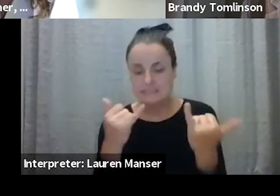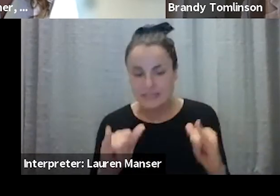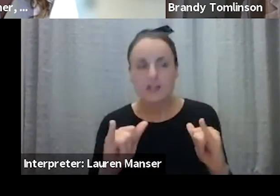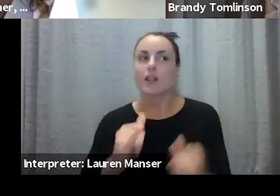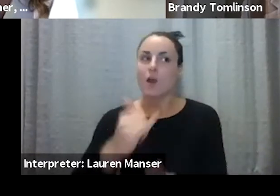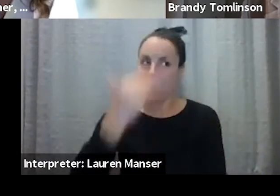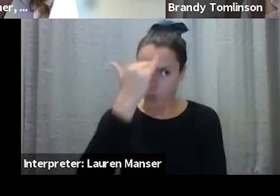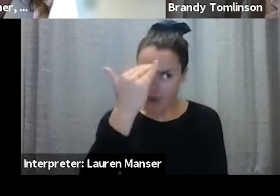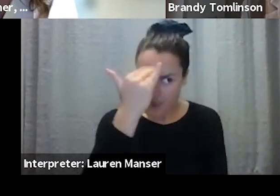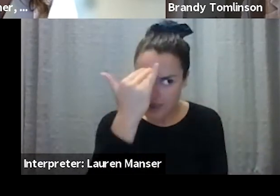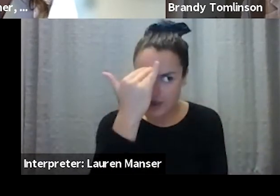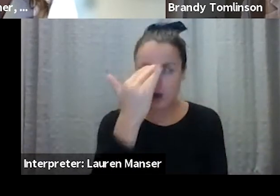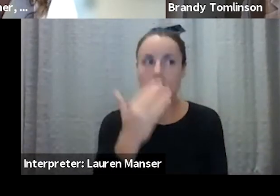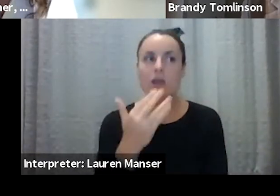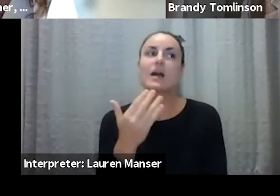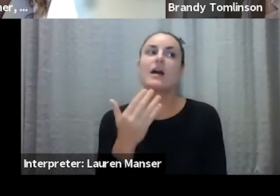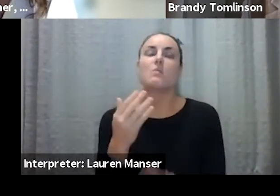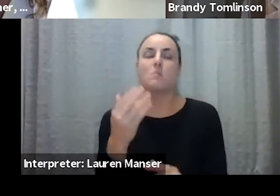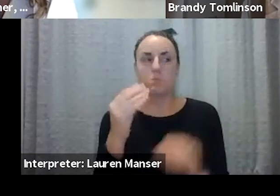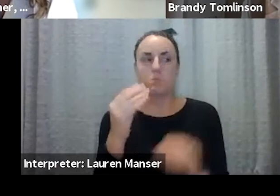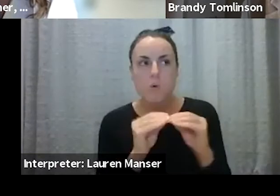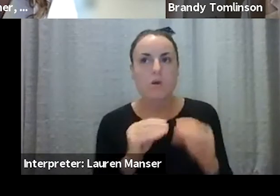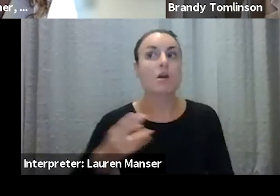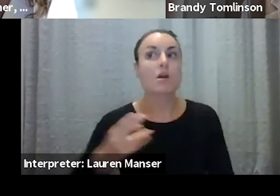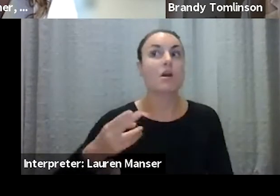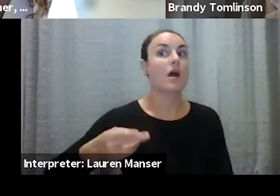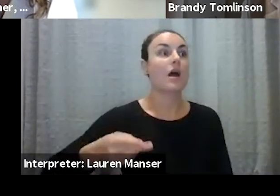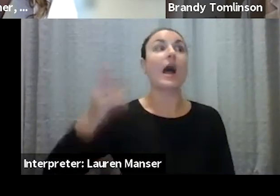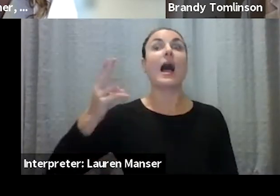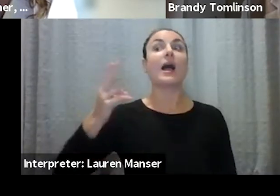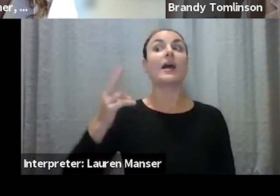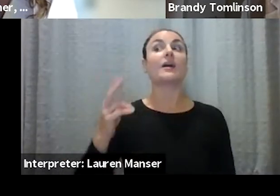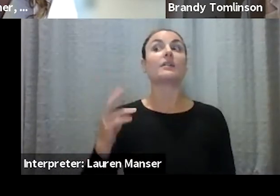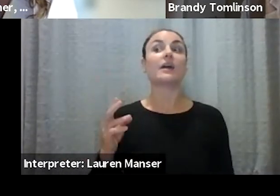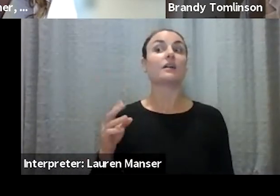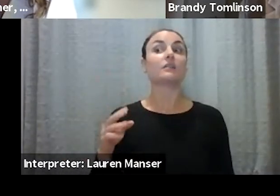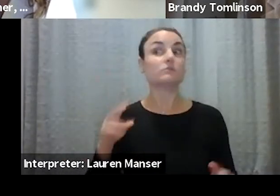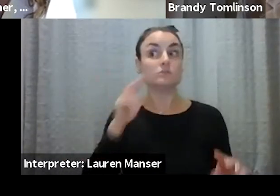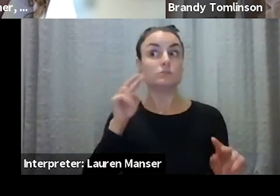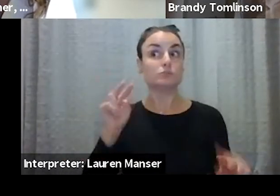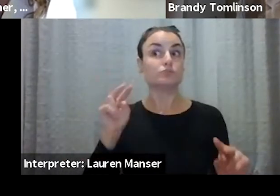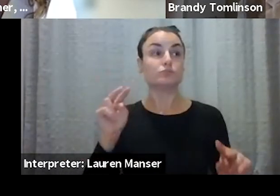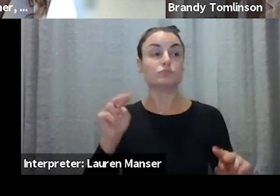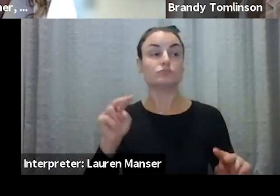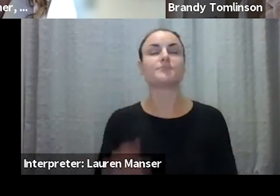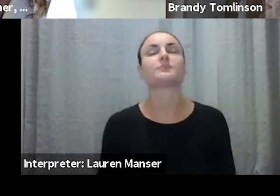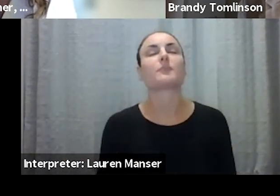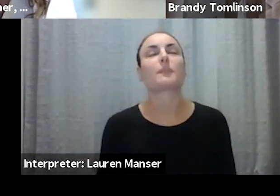a little bit more on high alert than we have in the past, pre-pandemic, and all of that, in conjunction